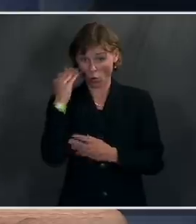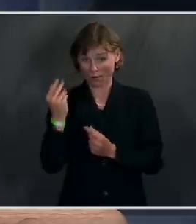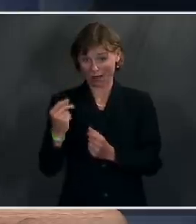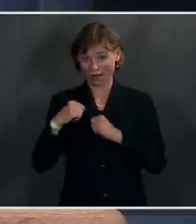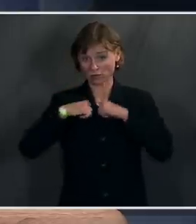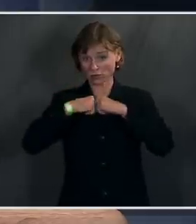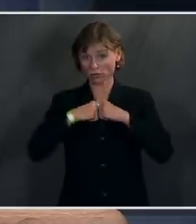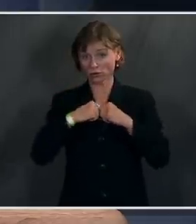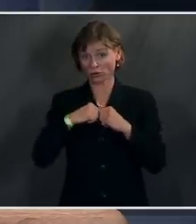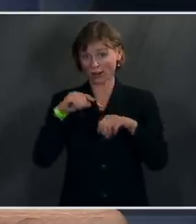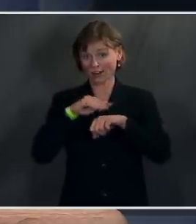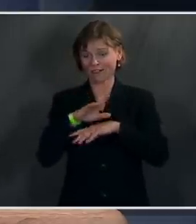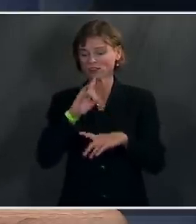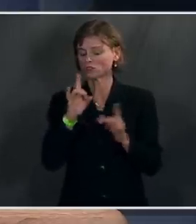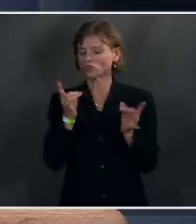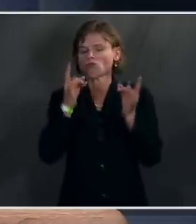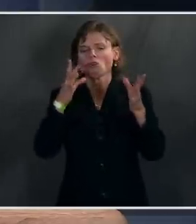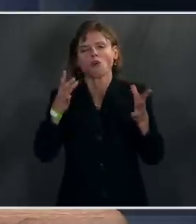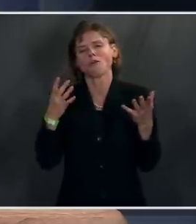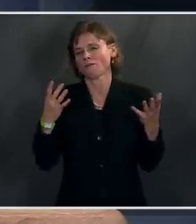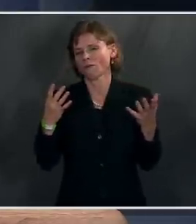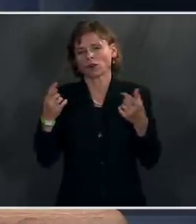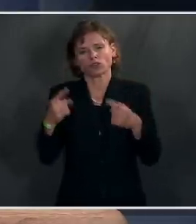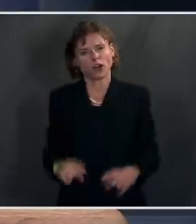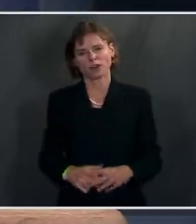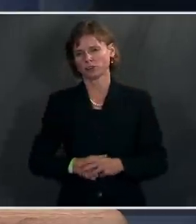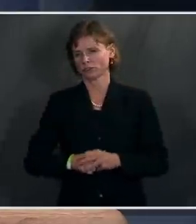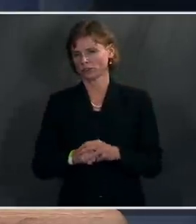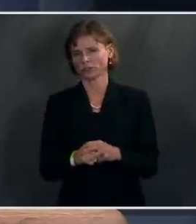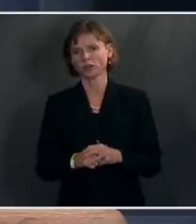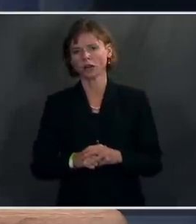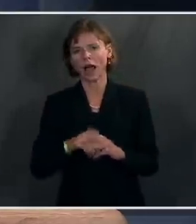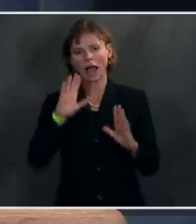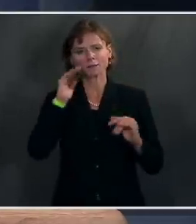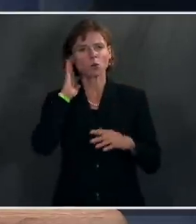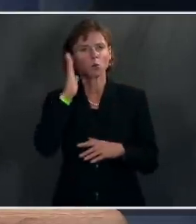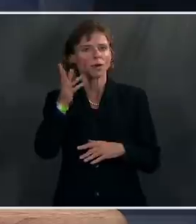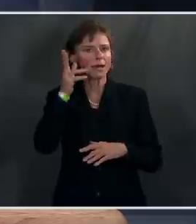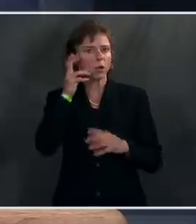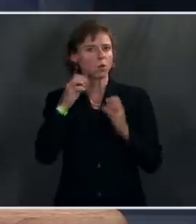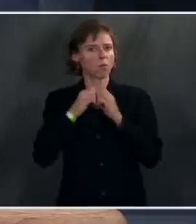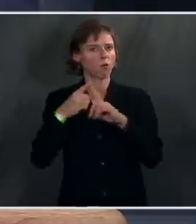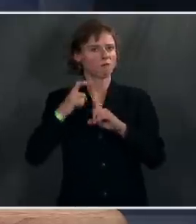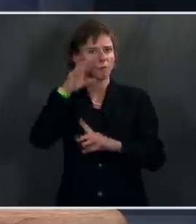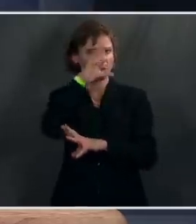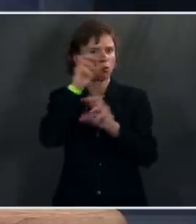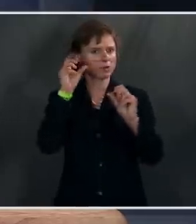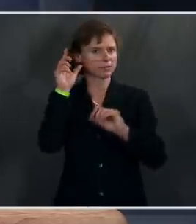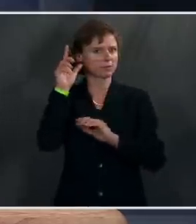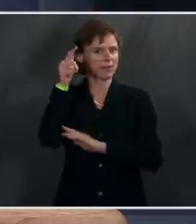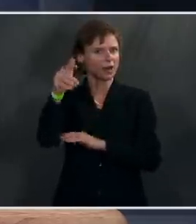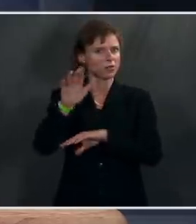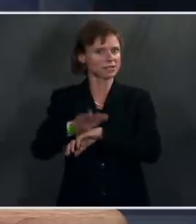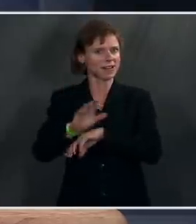This is obviously a terrible tragedy. I expect you'll hear more from the president later this afternoon when he speaks to all of you.